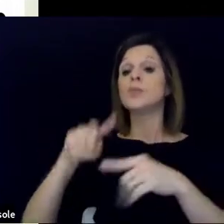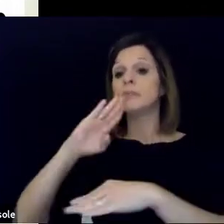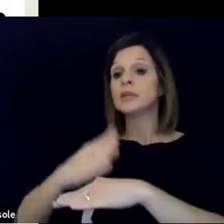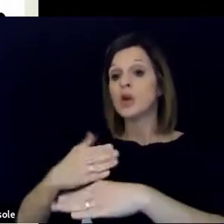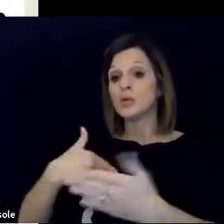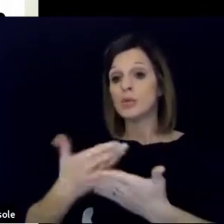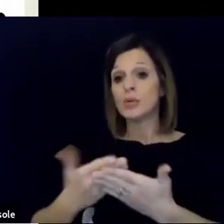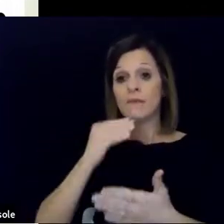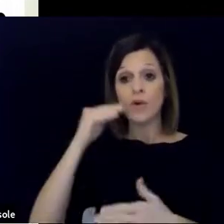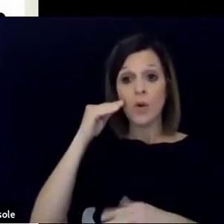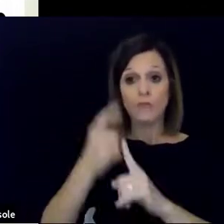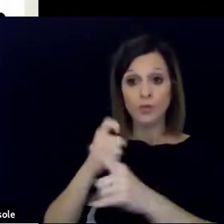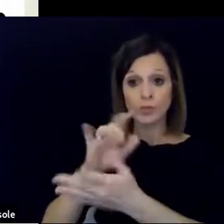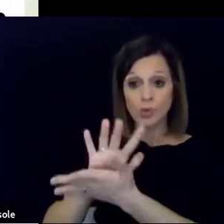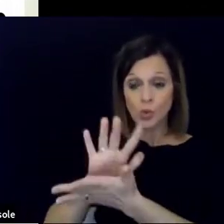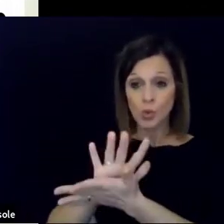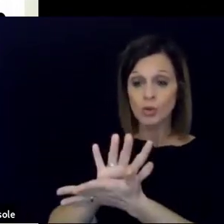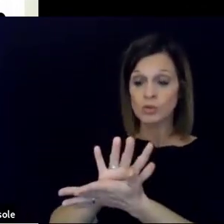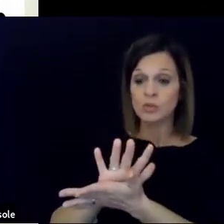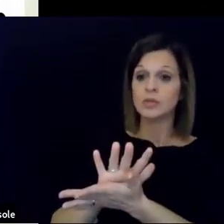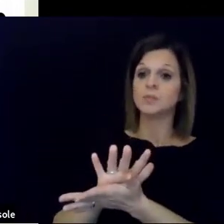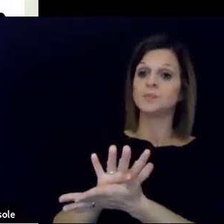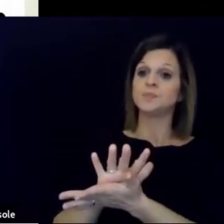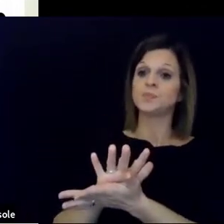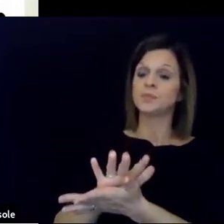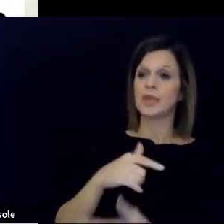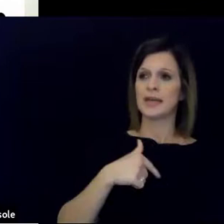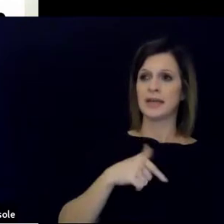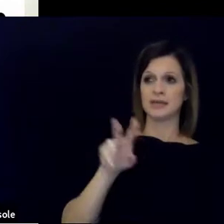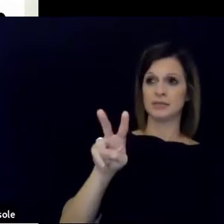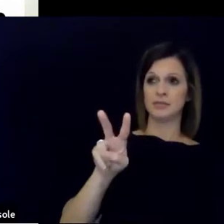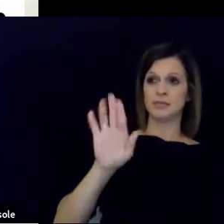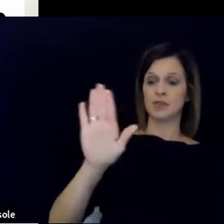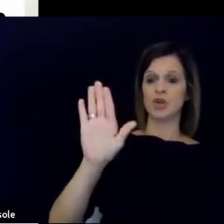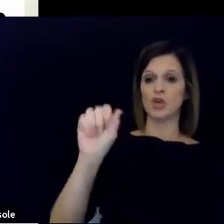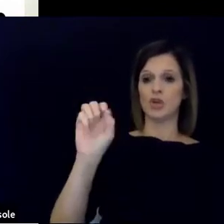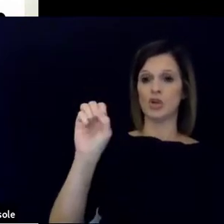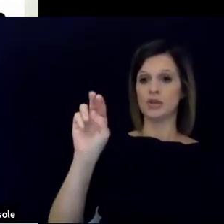and I could tell that her sensory systems, were really, really overloaded,